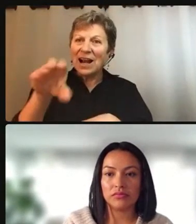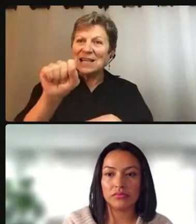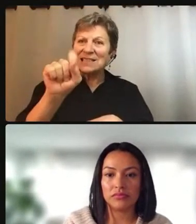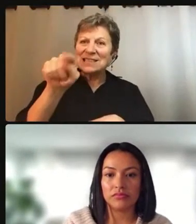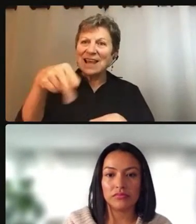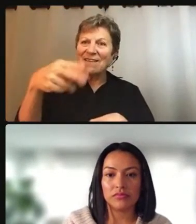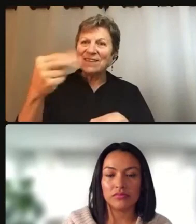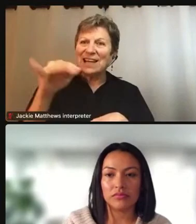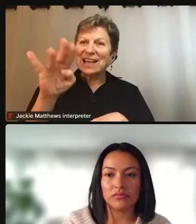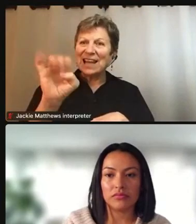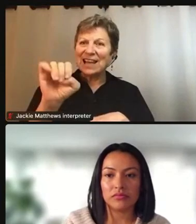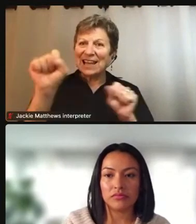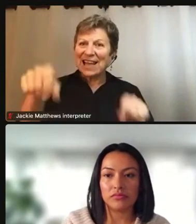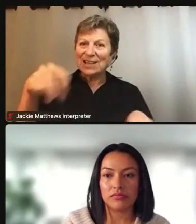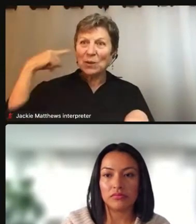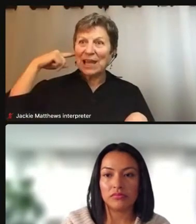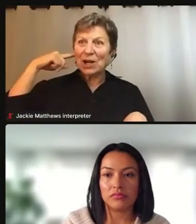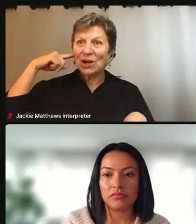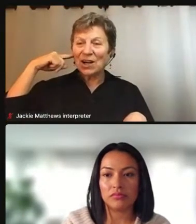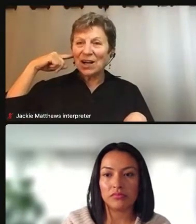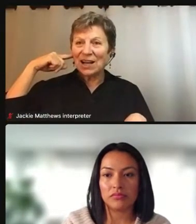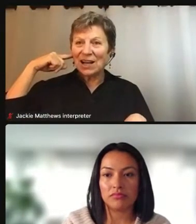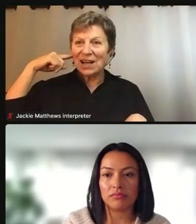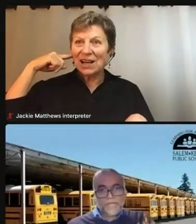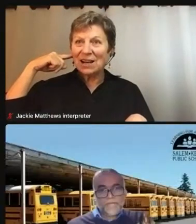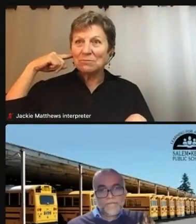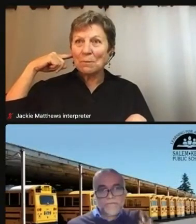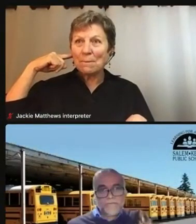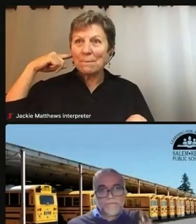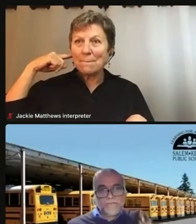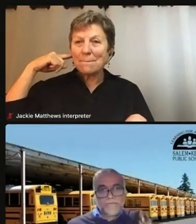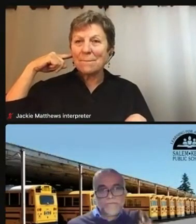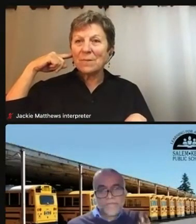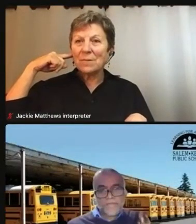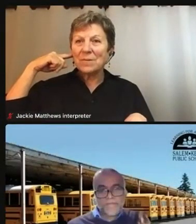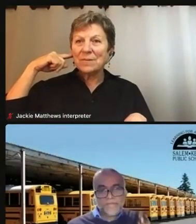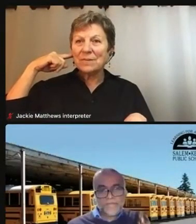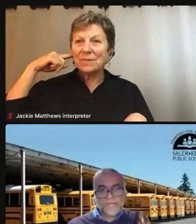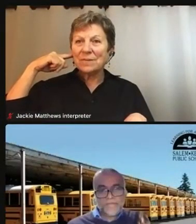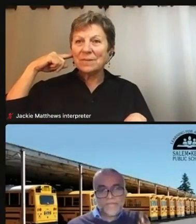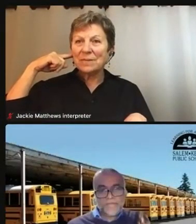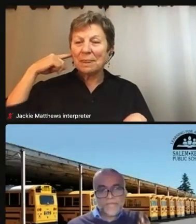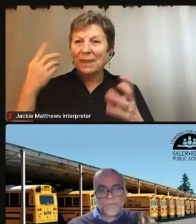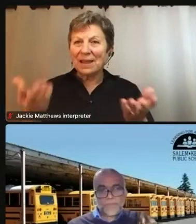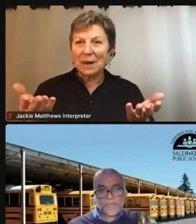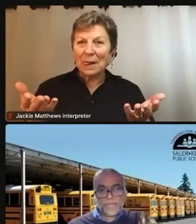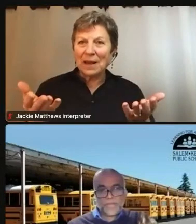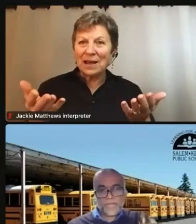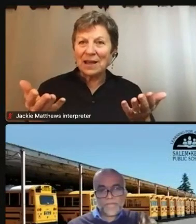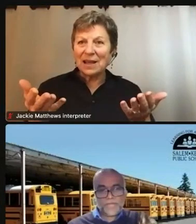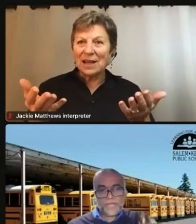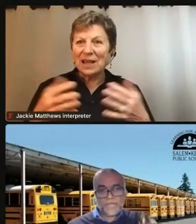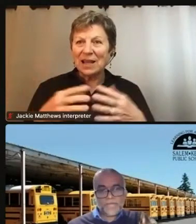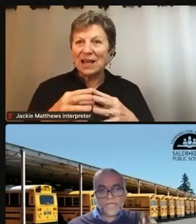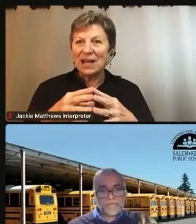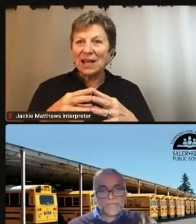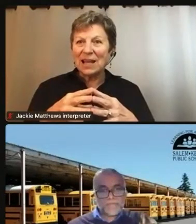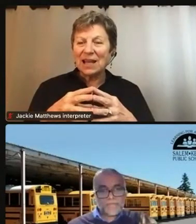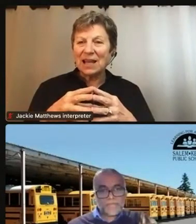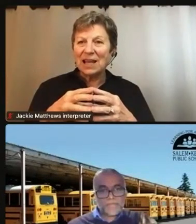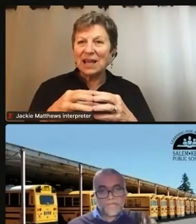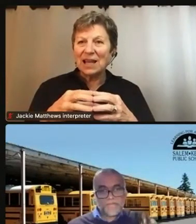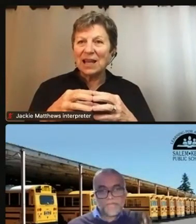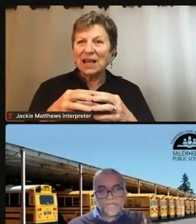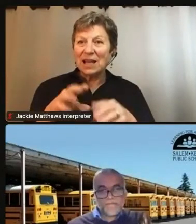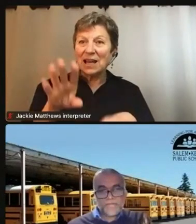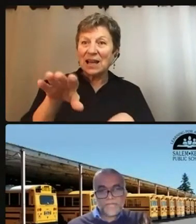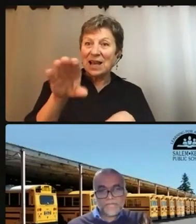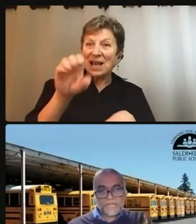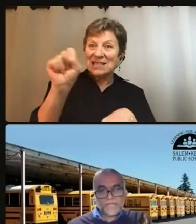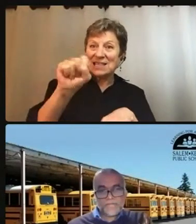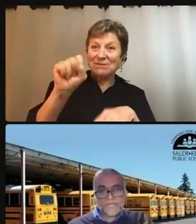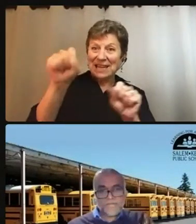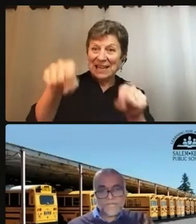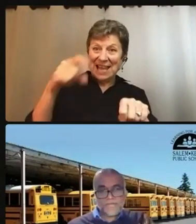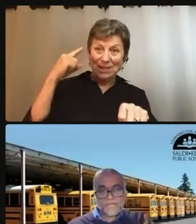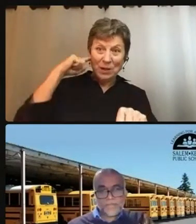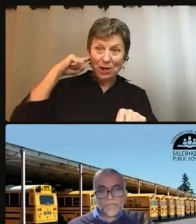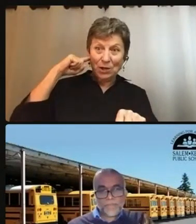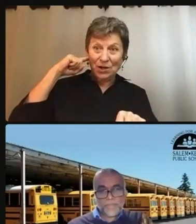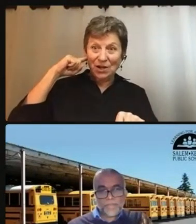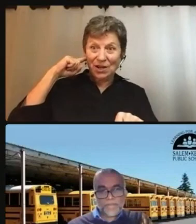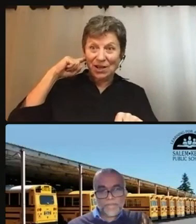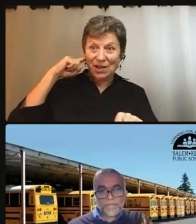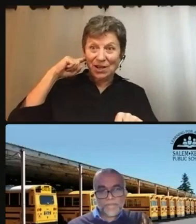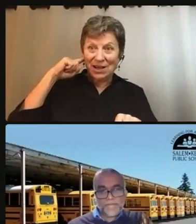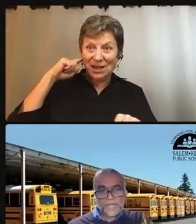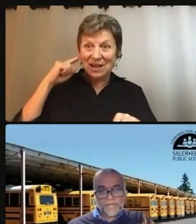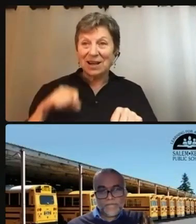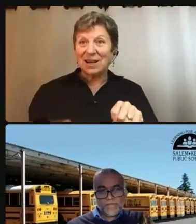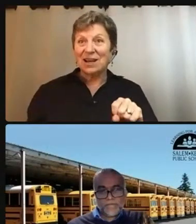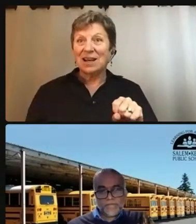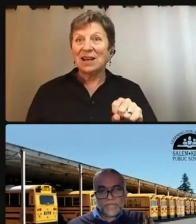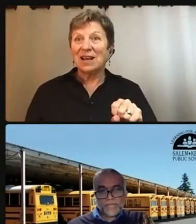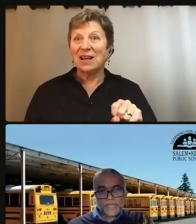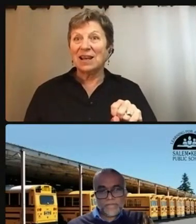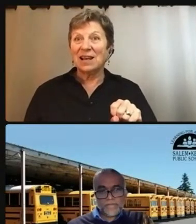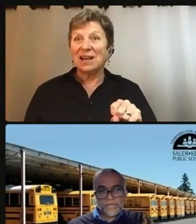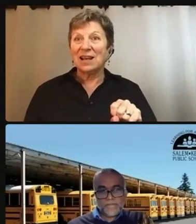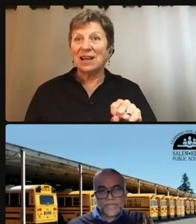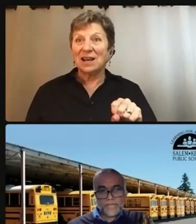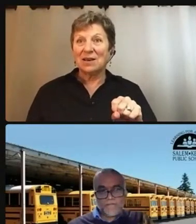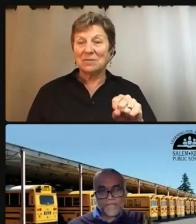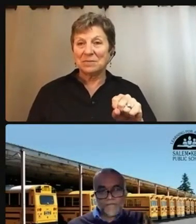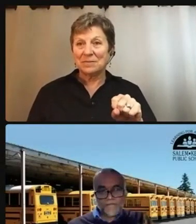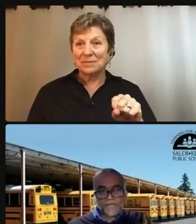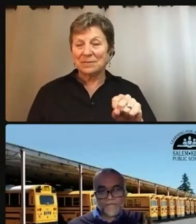I THINK SHE CAN HEAR US IN